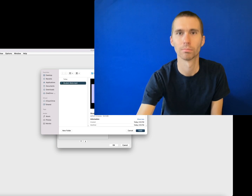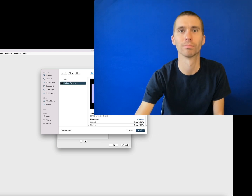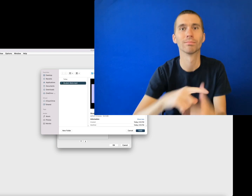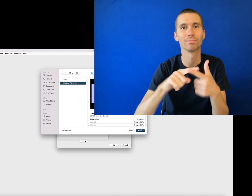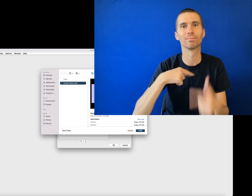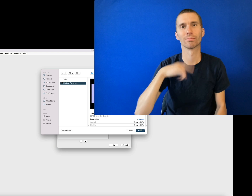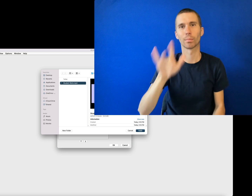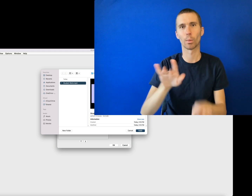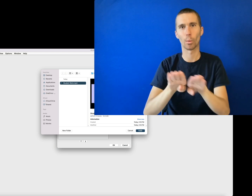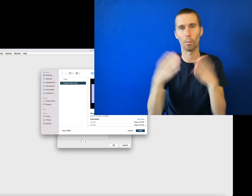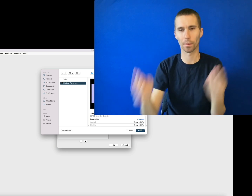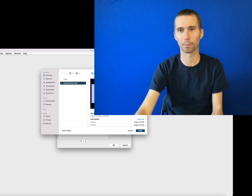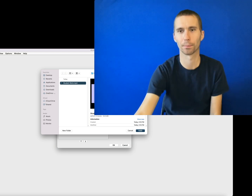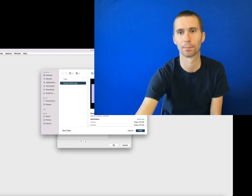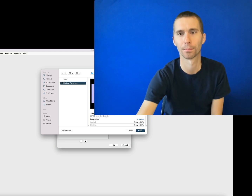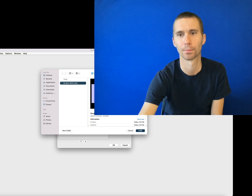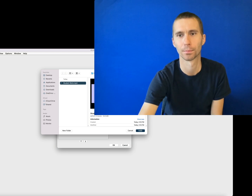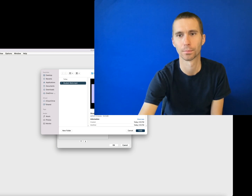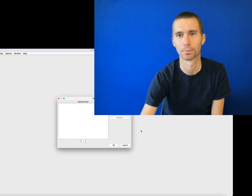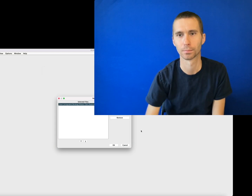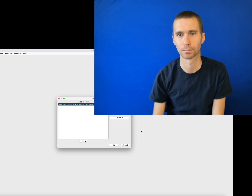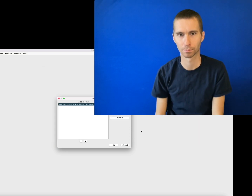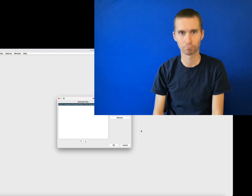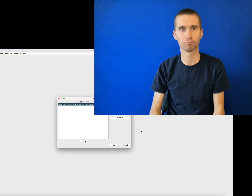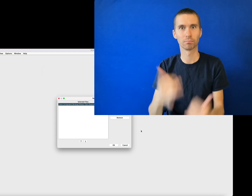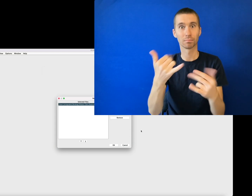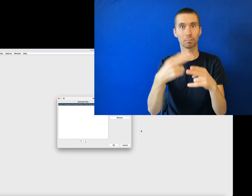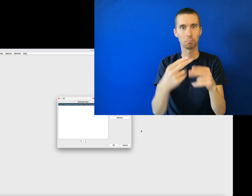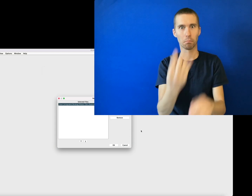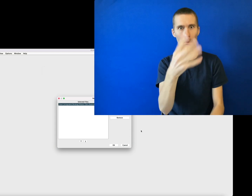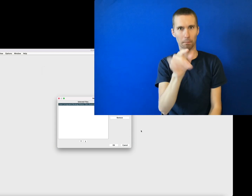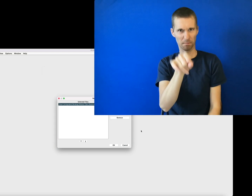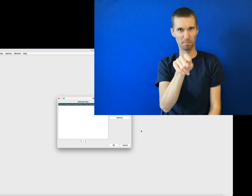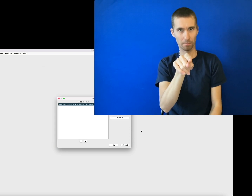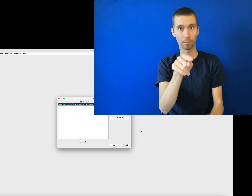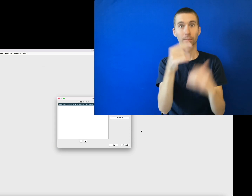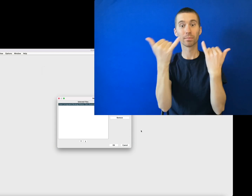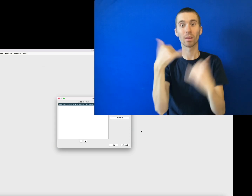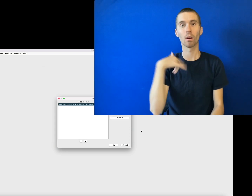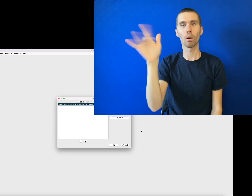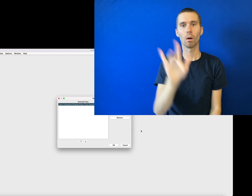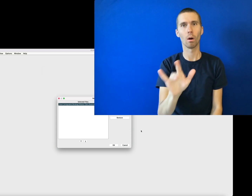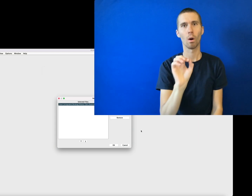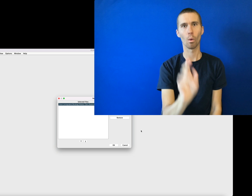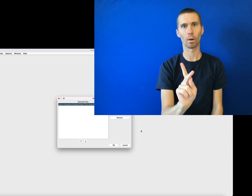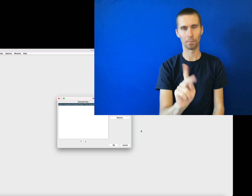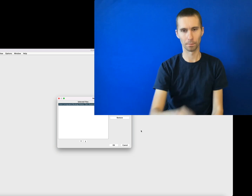And then I click "Open". Once I see the file name appear on the screen, I will move my cursor over to select "OK".